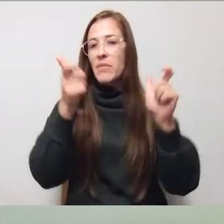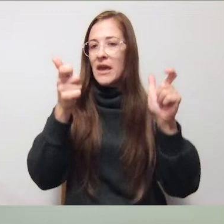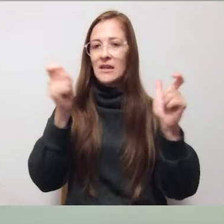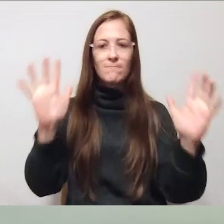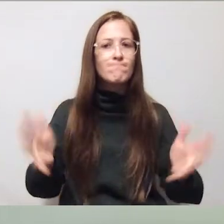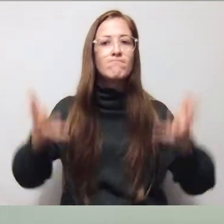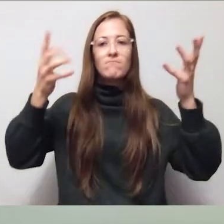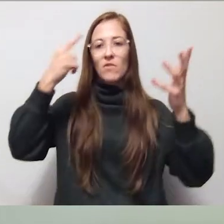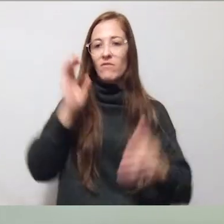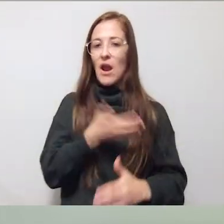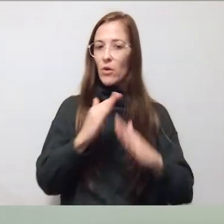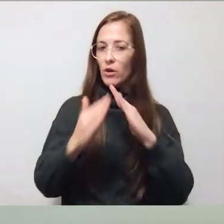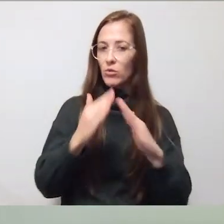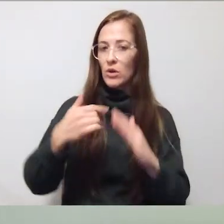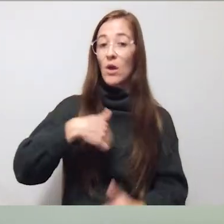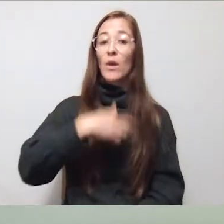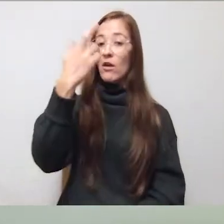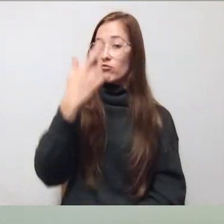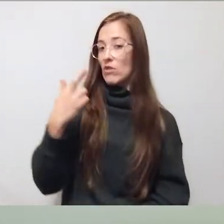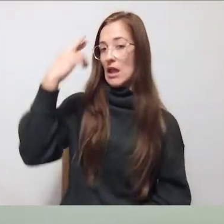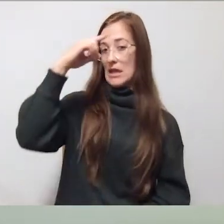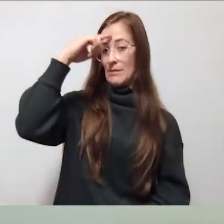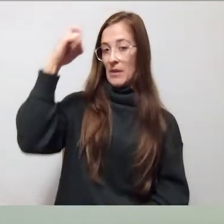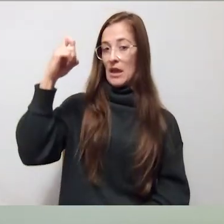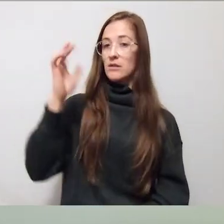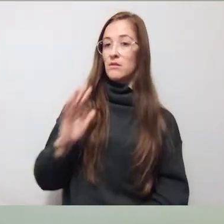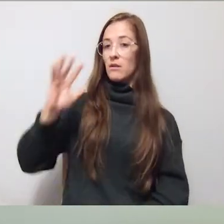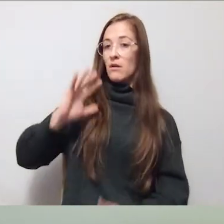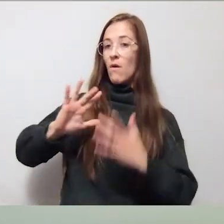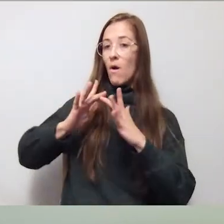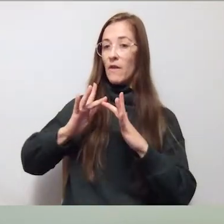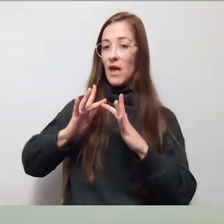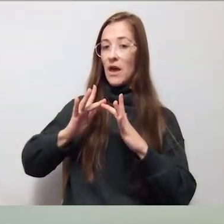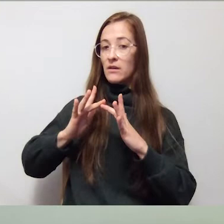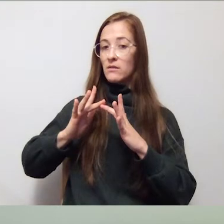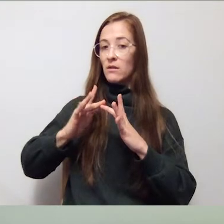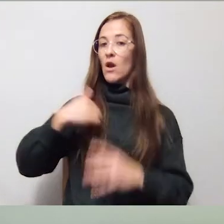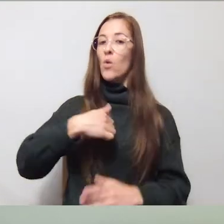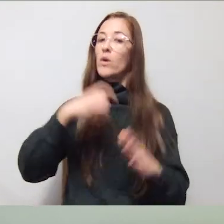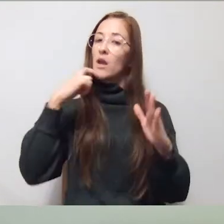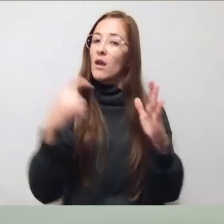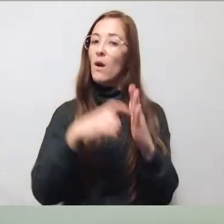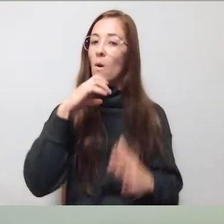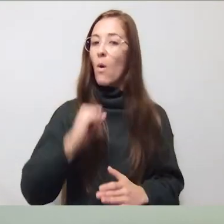And what we found is that because it was initially an online platform, we noted that the older individuals